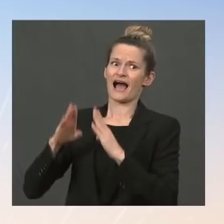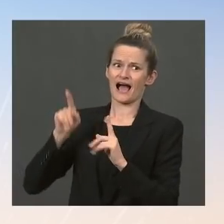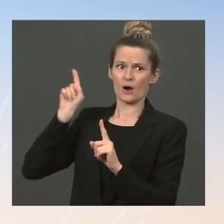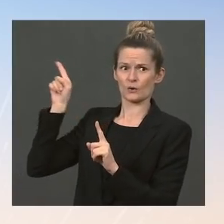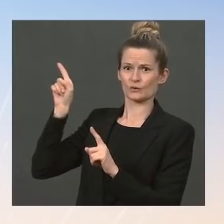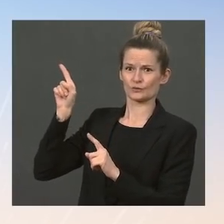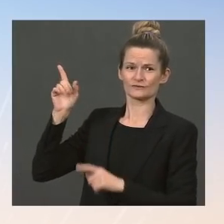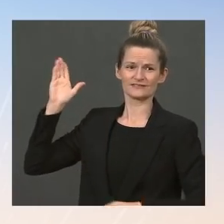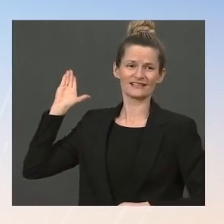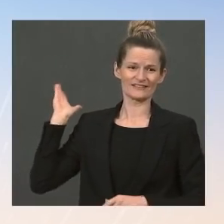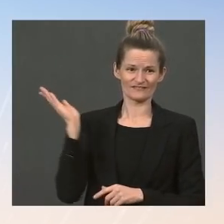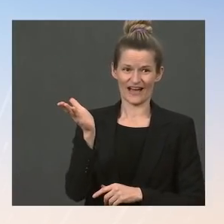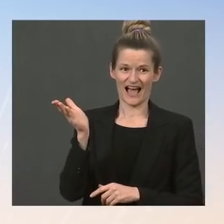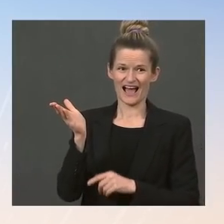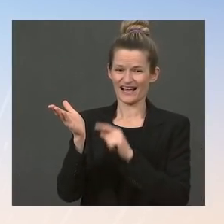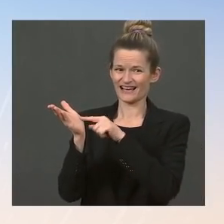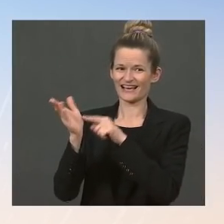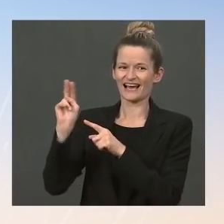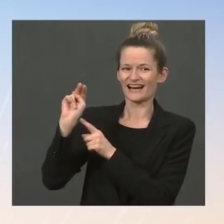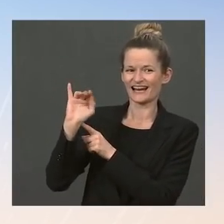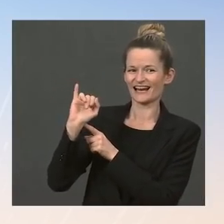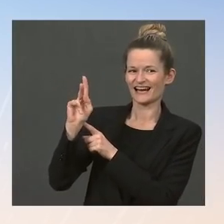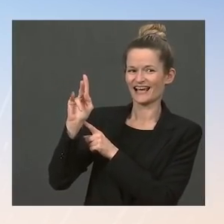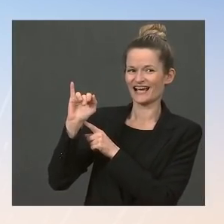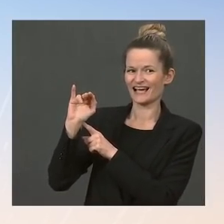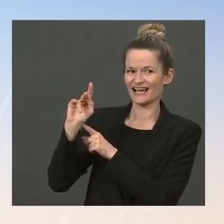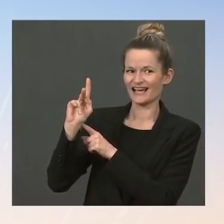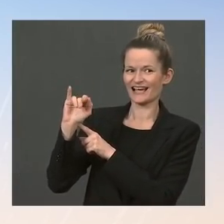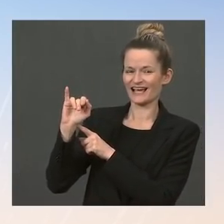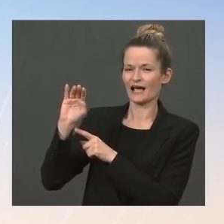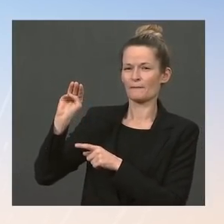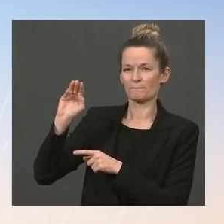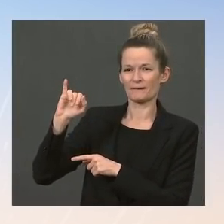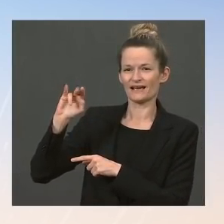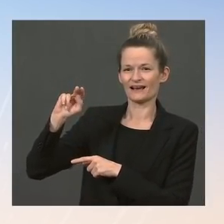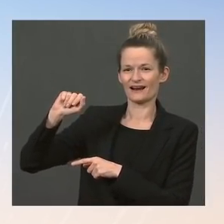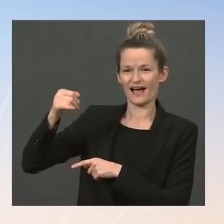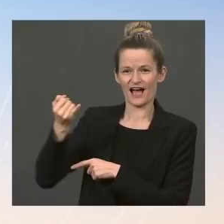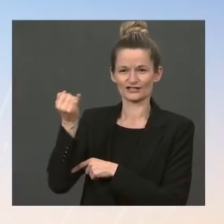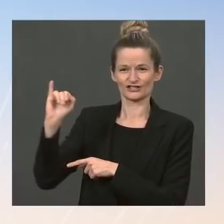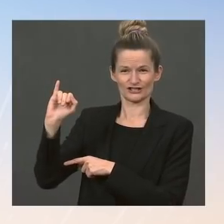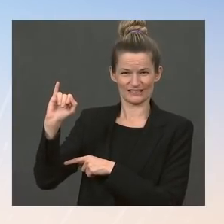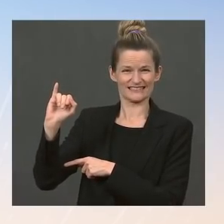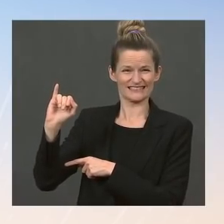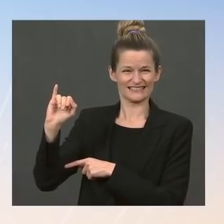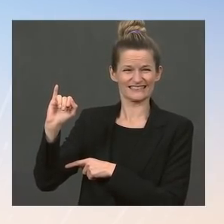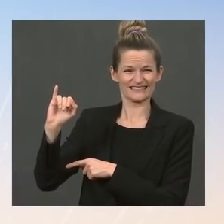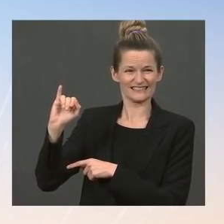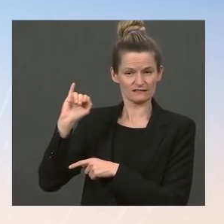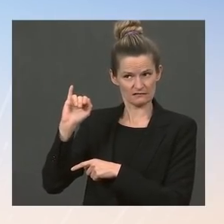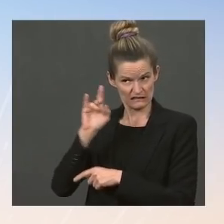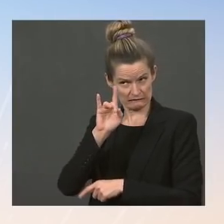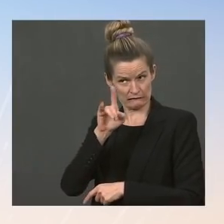Ms. Psaki: Well, first, we don't see this as a point of tension or disagreement. I want you all to know that we engage all the time